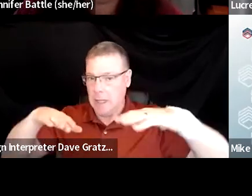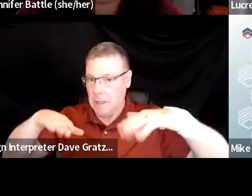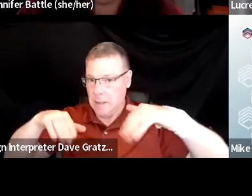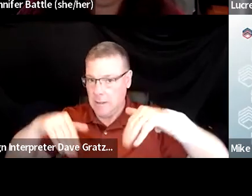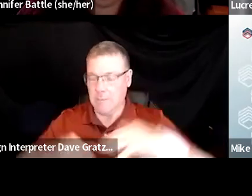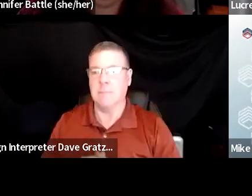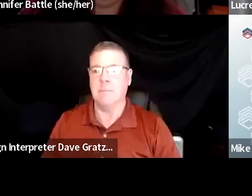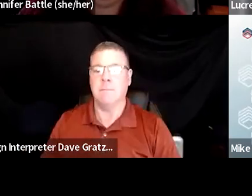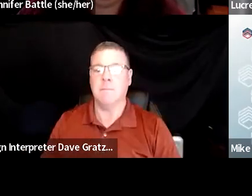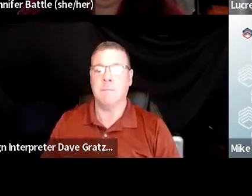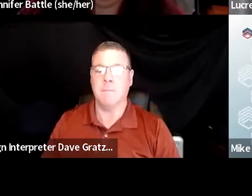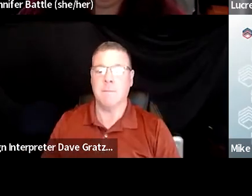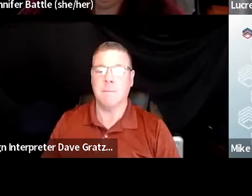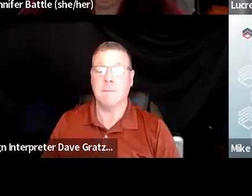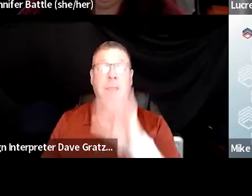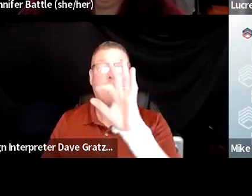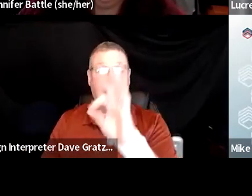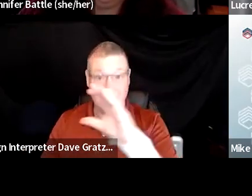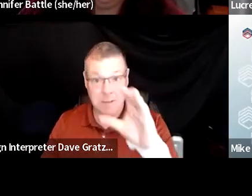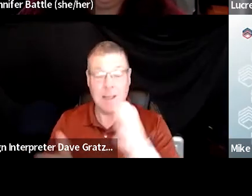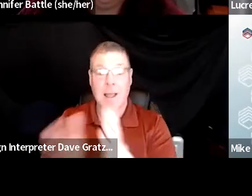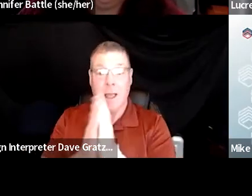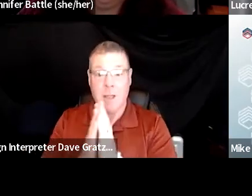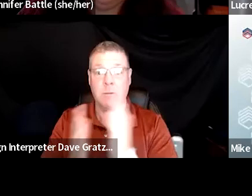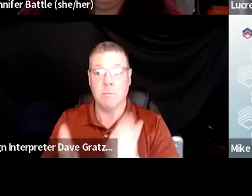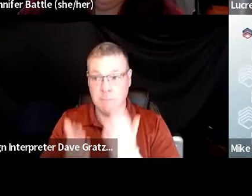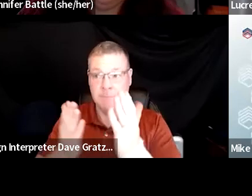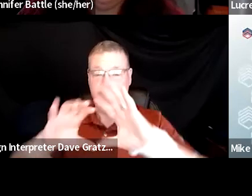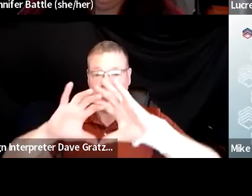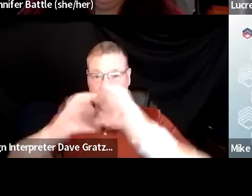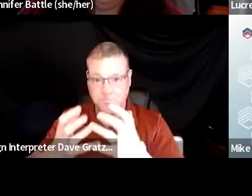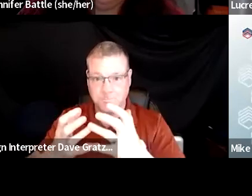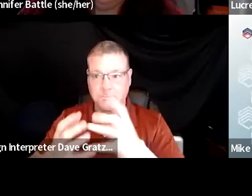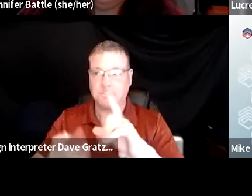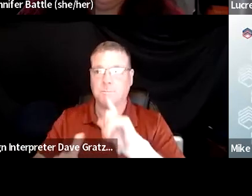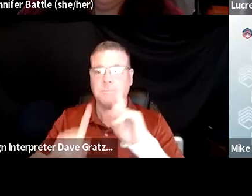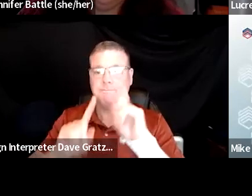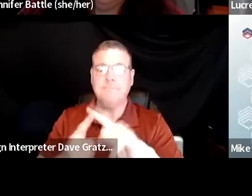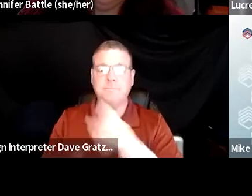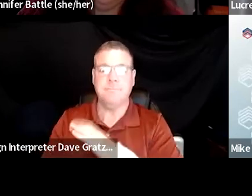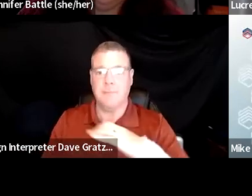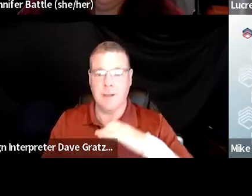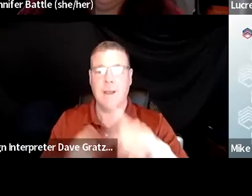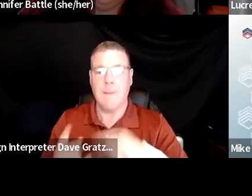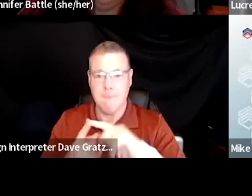The FCC was asked to provide, or required to provide a report to Congress about geolocation.